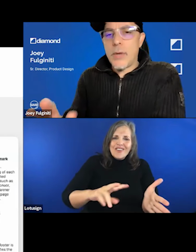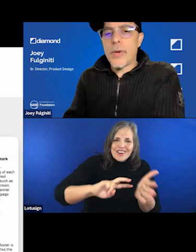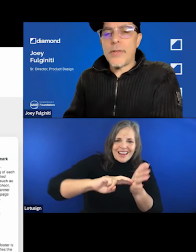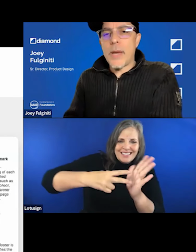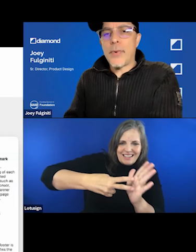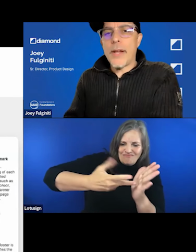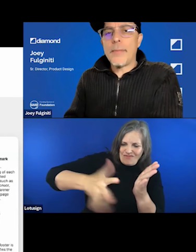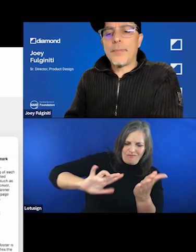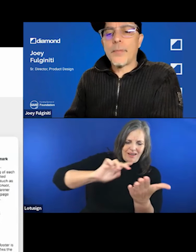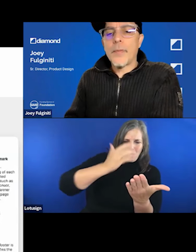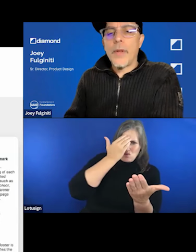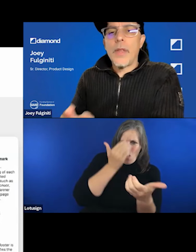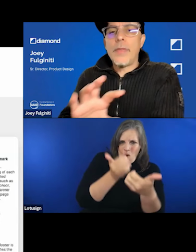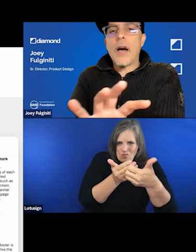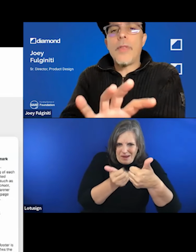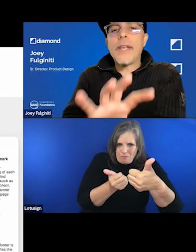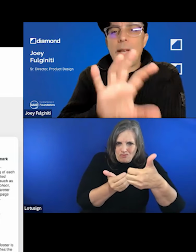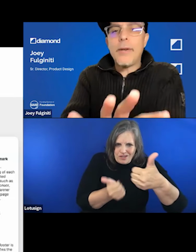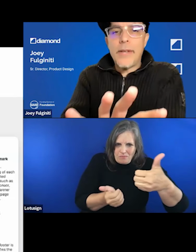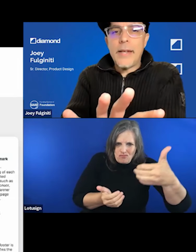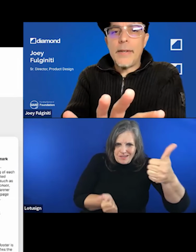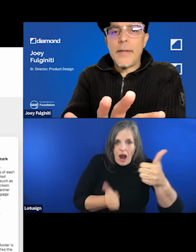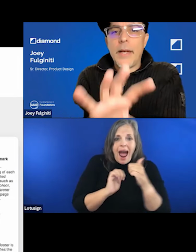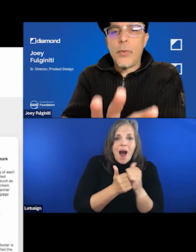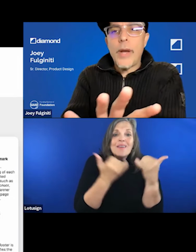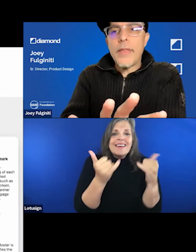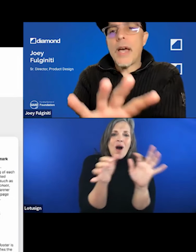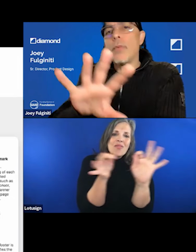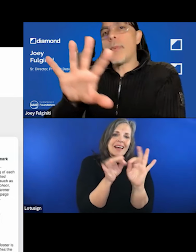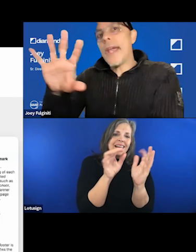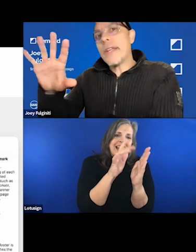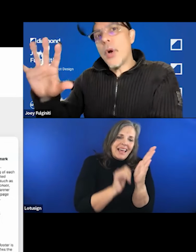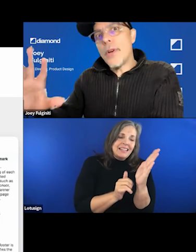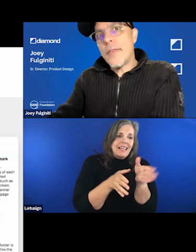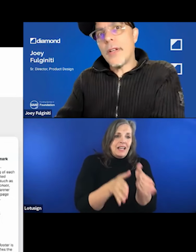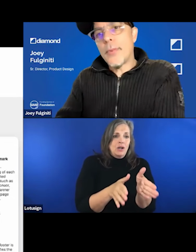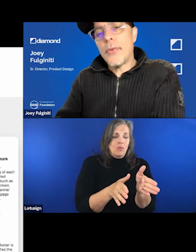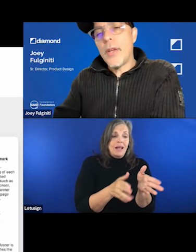want to separate now they can annotate it in a way that when we hand it over to developers